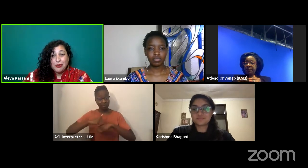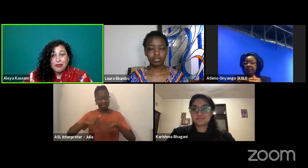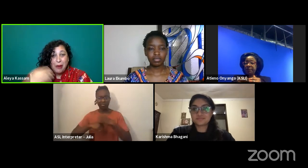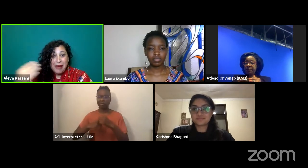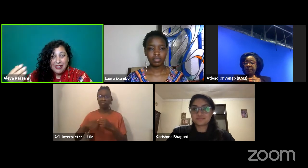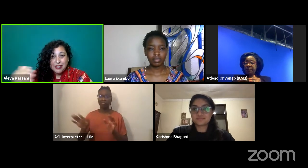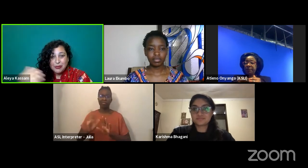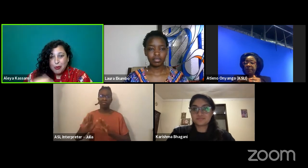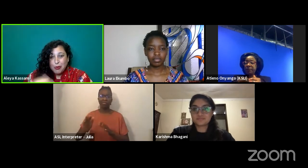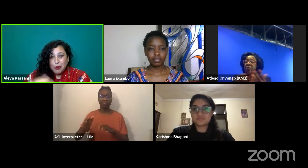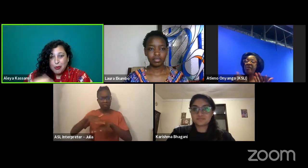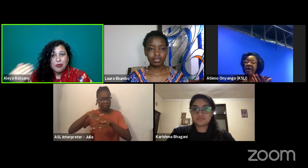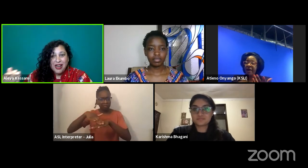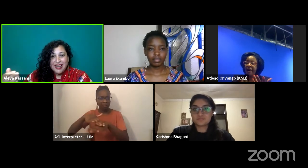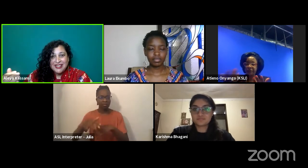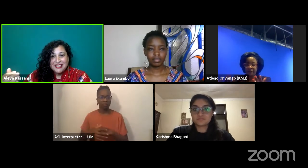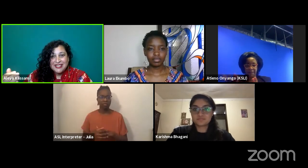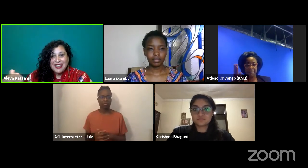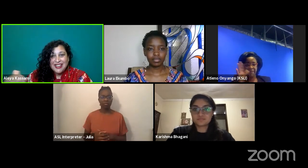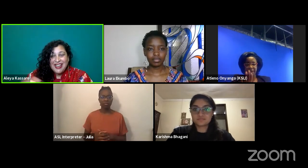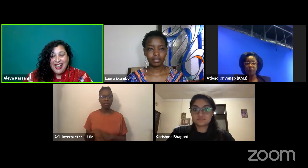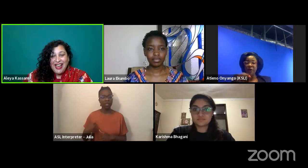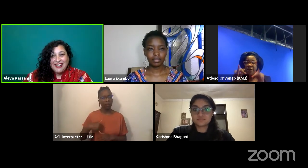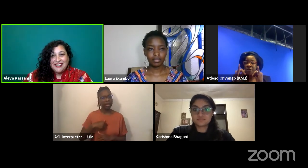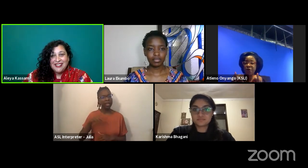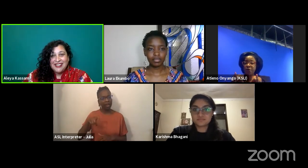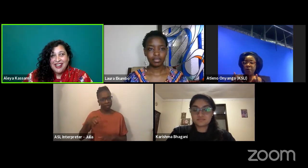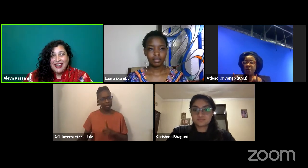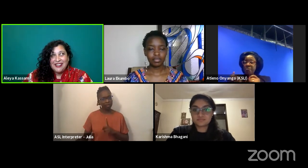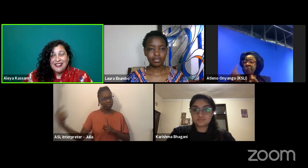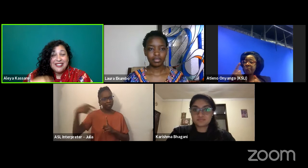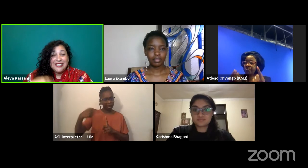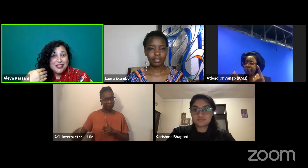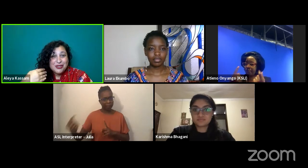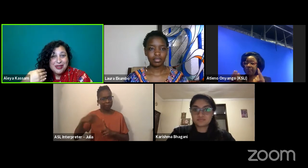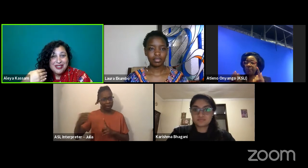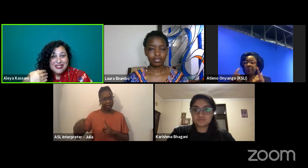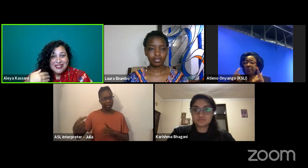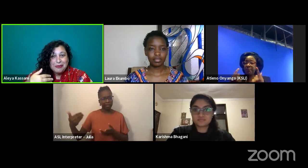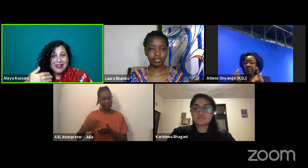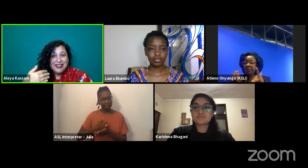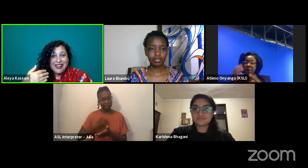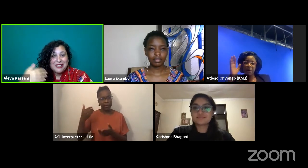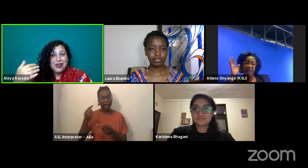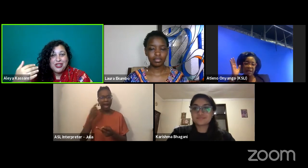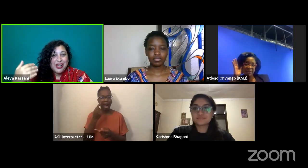And we've come back to this poem with the new eyes and listened to it it's been as one genre,